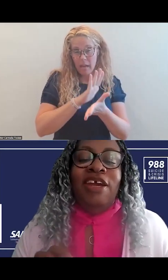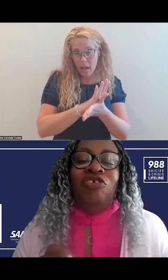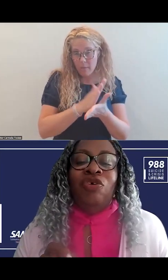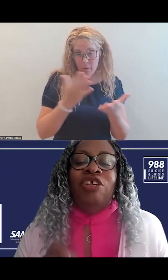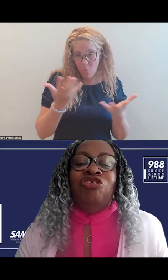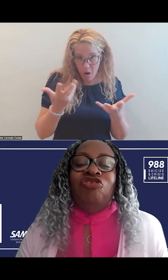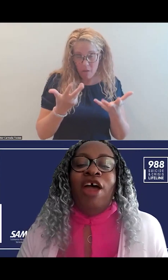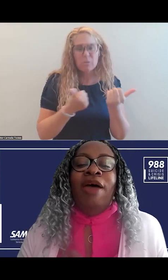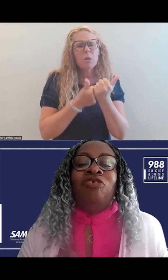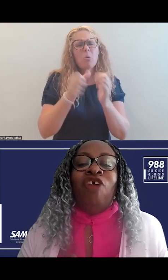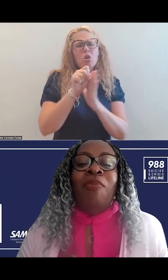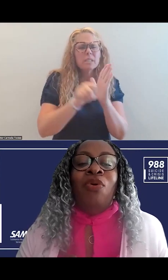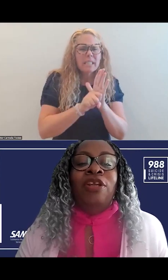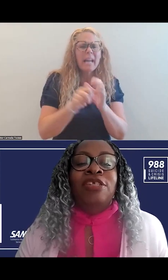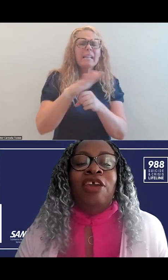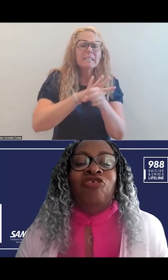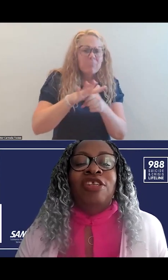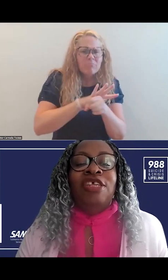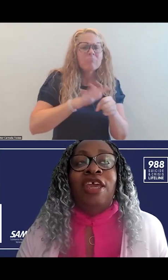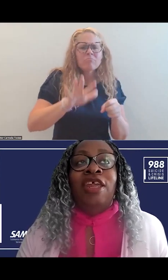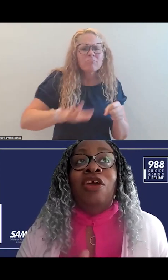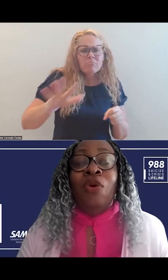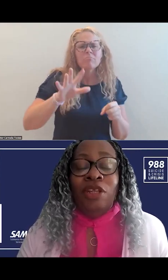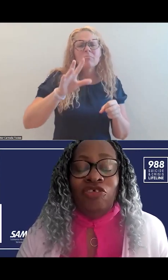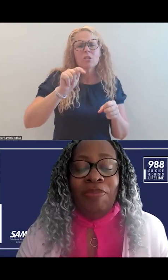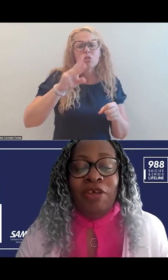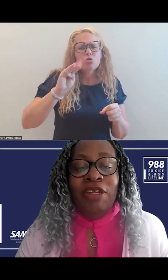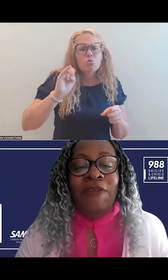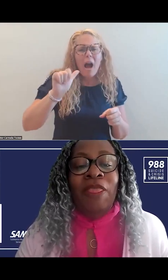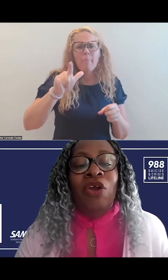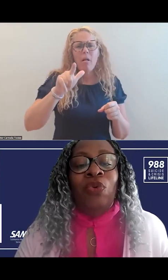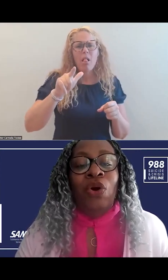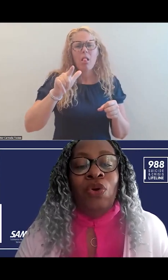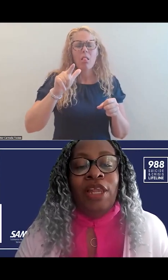TERRITORIES AND TRIBAL ORGANIZATIONS IN COALITION AND ROLE